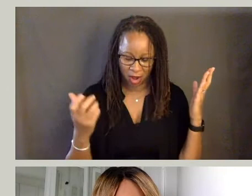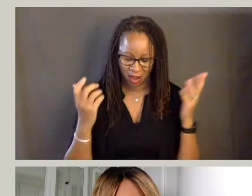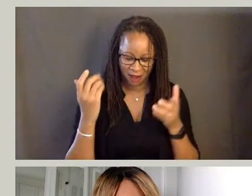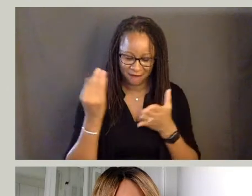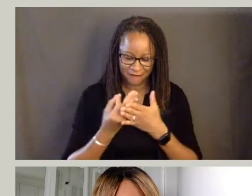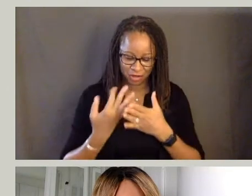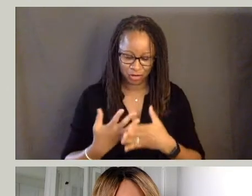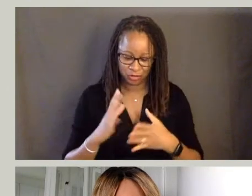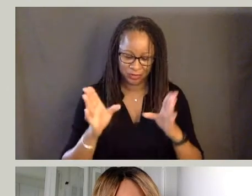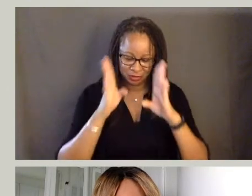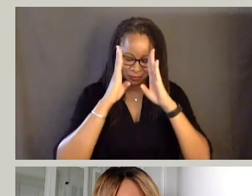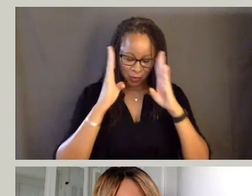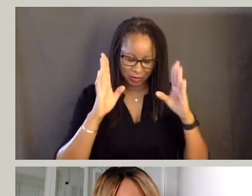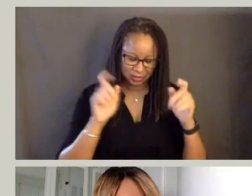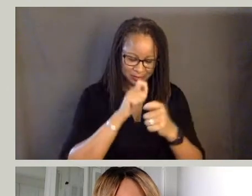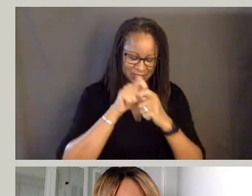on trans work.